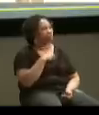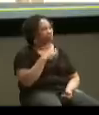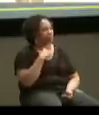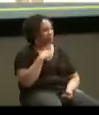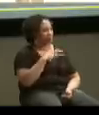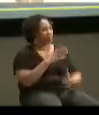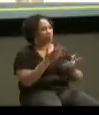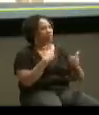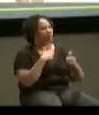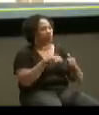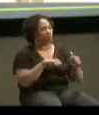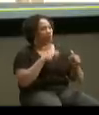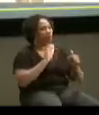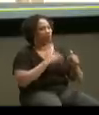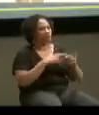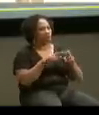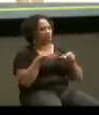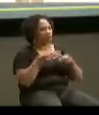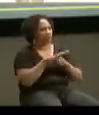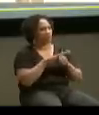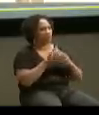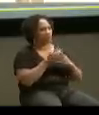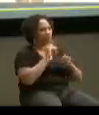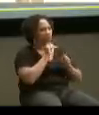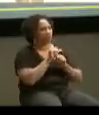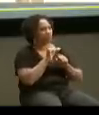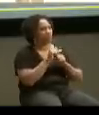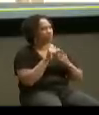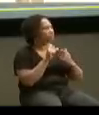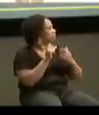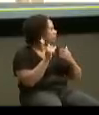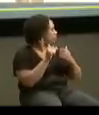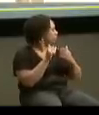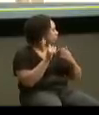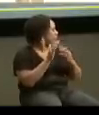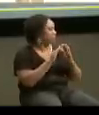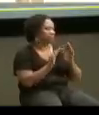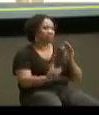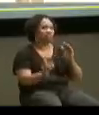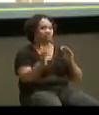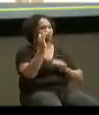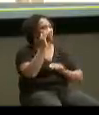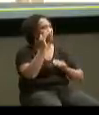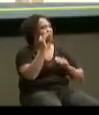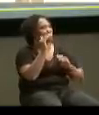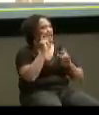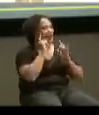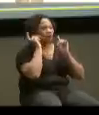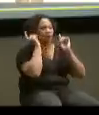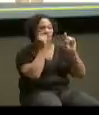OF OUR STAFF HERE. I'M PROUD THAT OUR REGION IS ACTUALLY EXCEEDING OUR